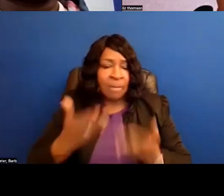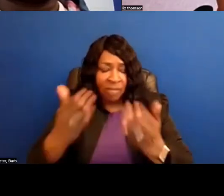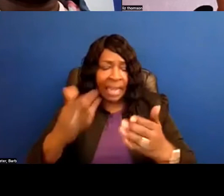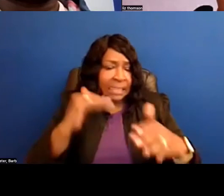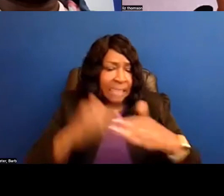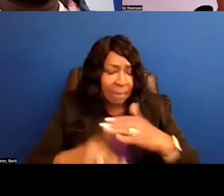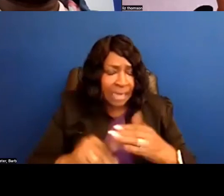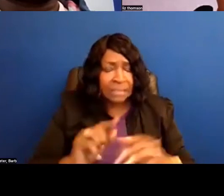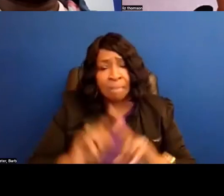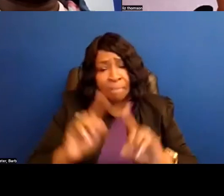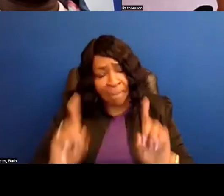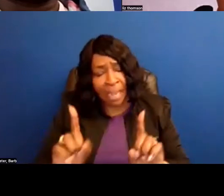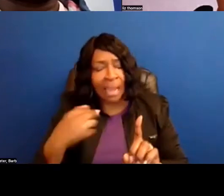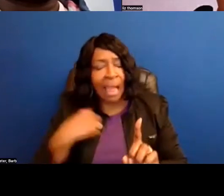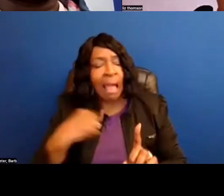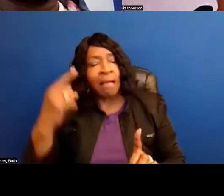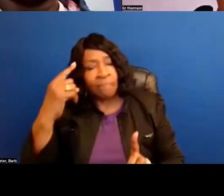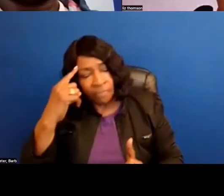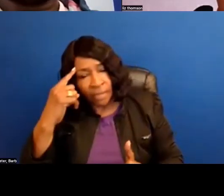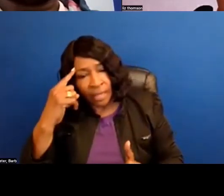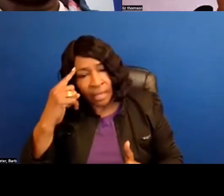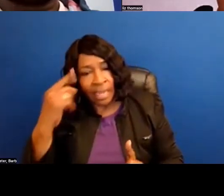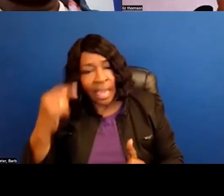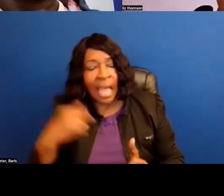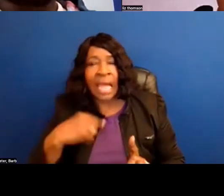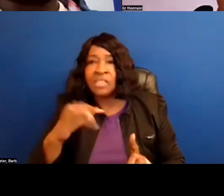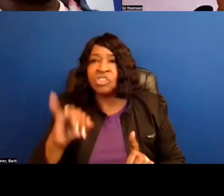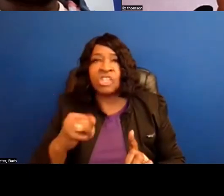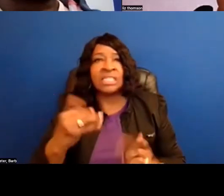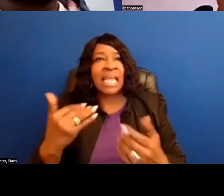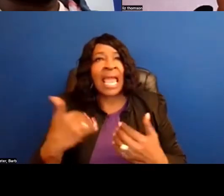But I think I just had some self-reflection